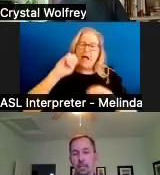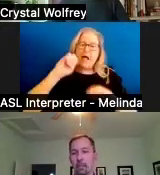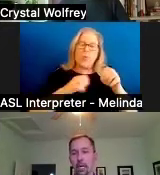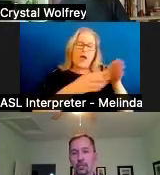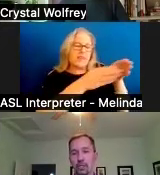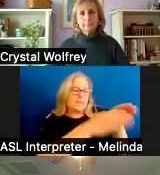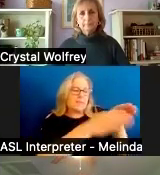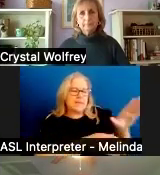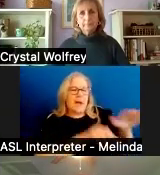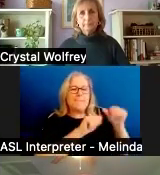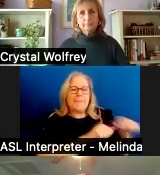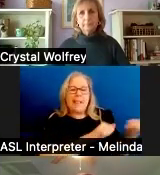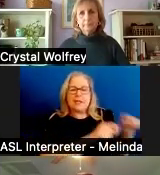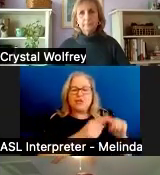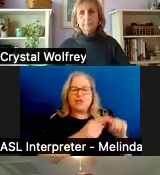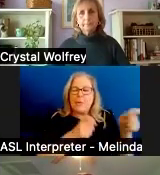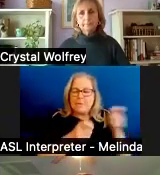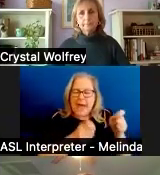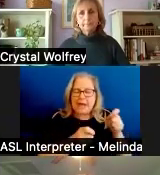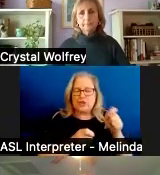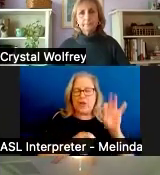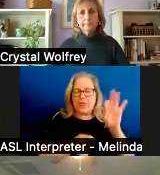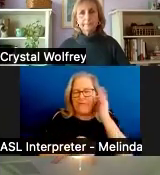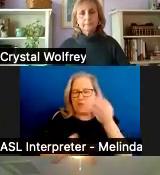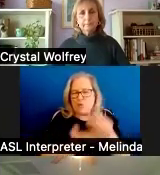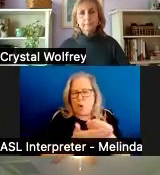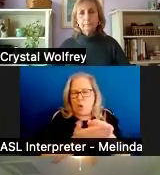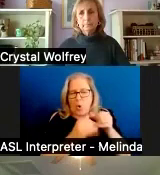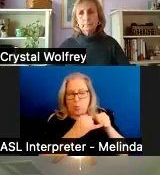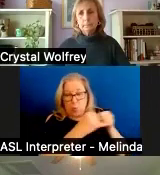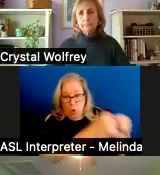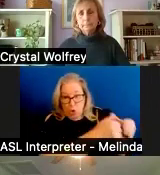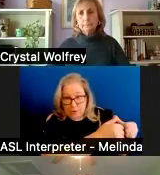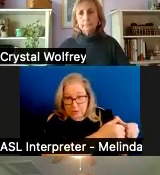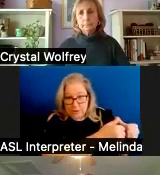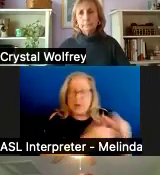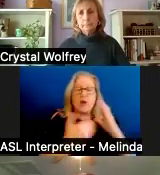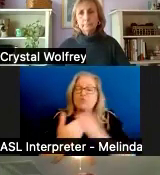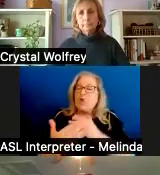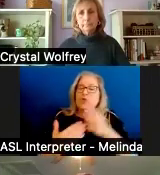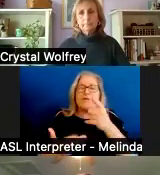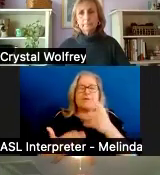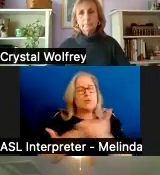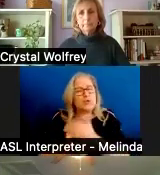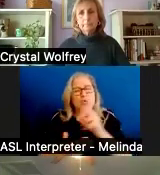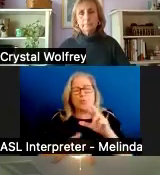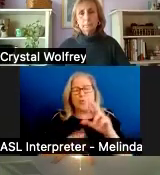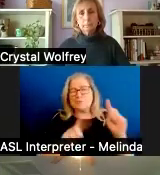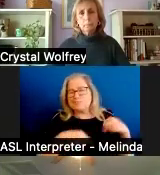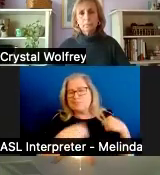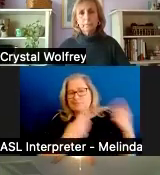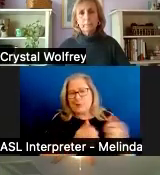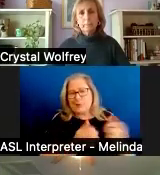to manage the federal award. And this is regardless whether you're new or existing. So that's one of the requirements.